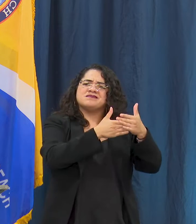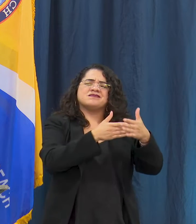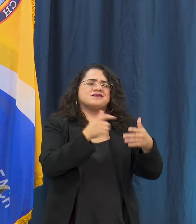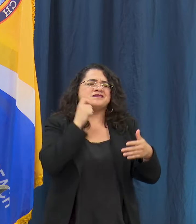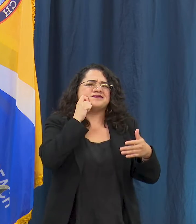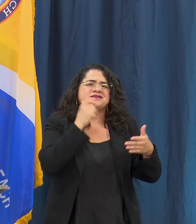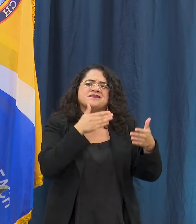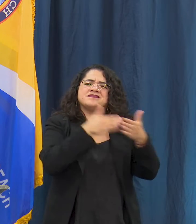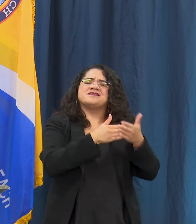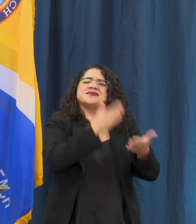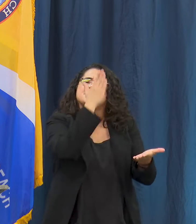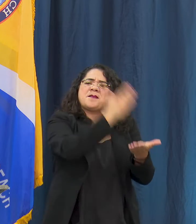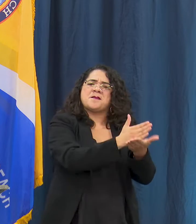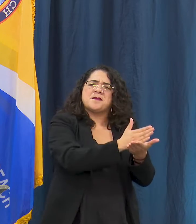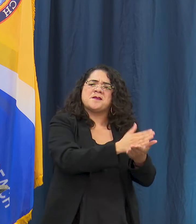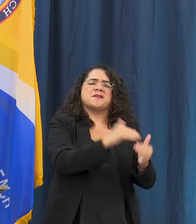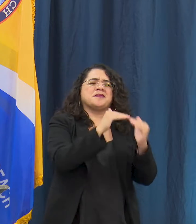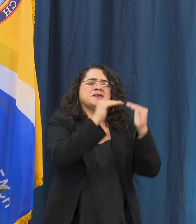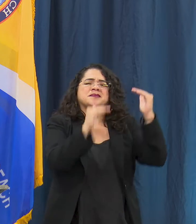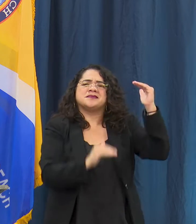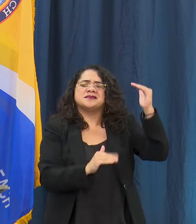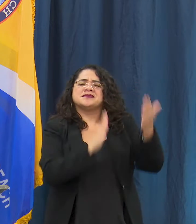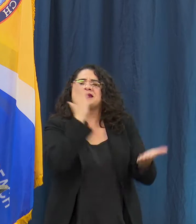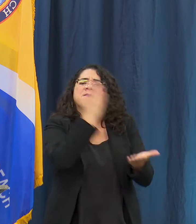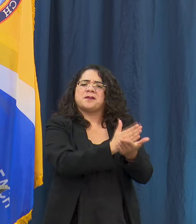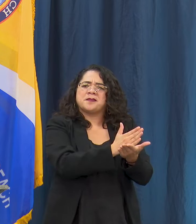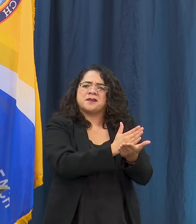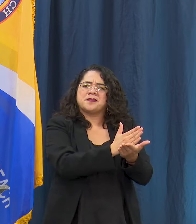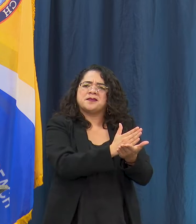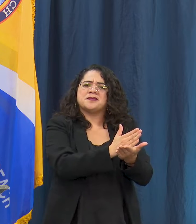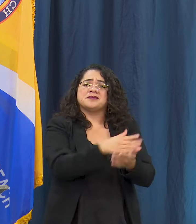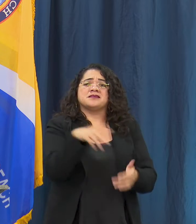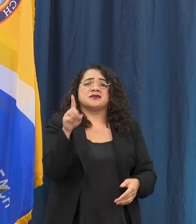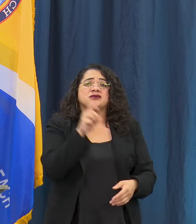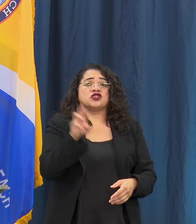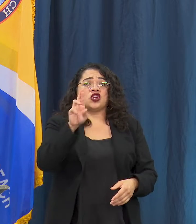way to go before we achieve Dr. King's dream of racial